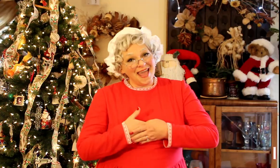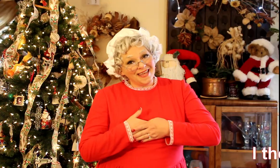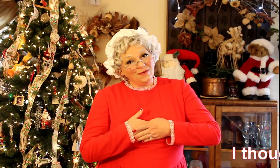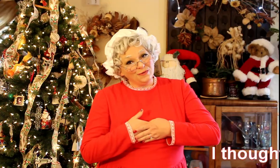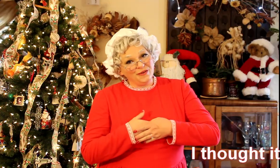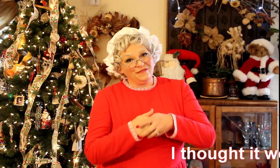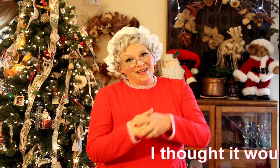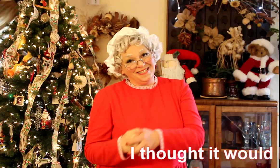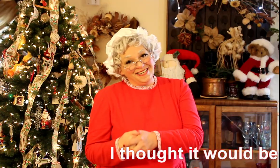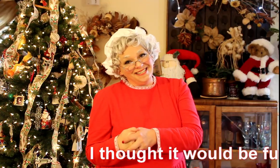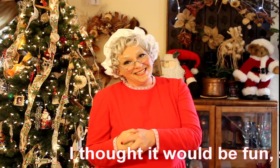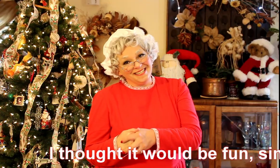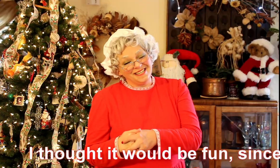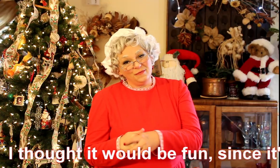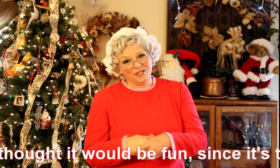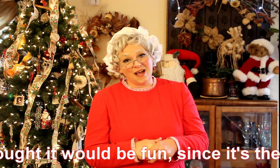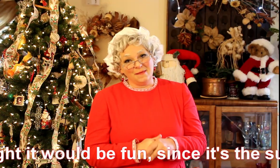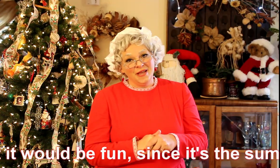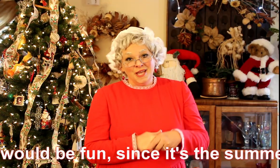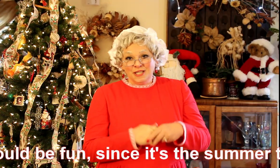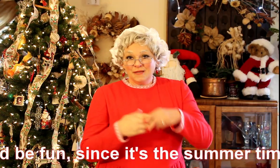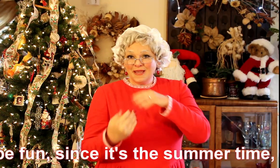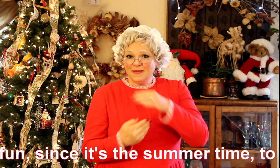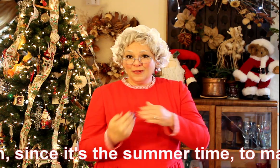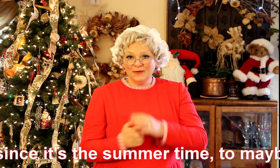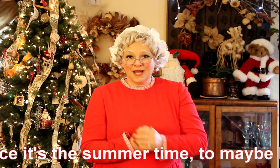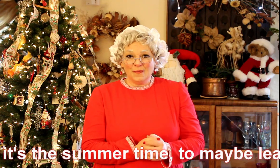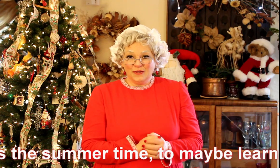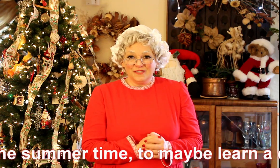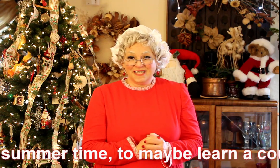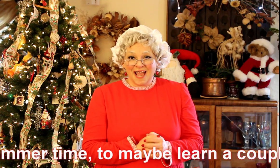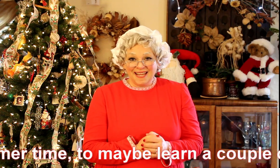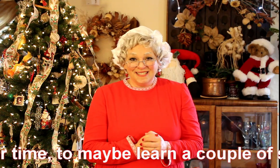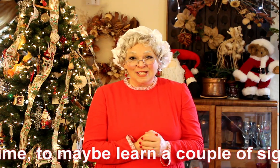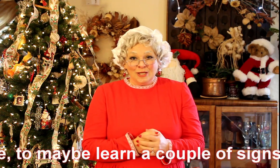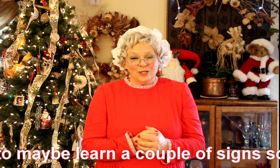I thought it would be fun, since it's the summer time, to maybe learn a couple of signs